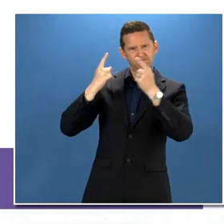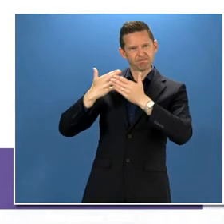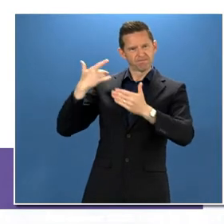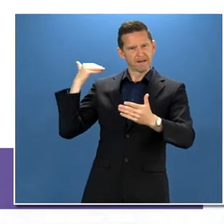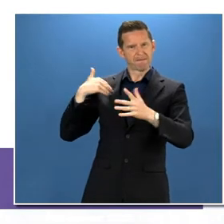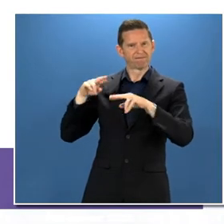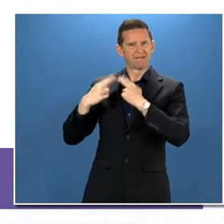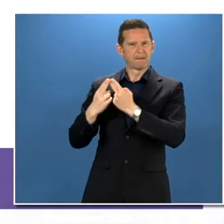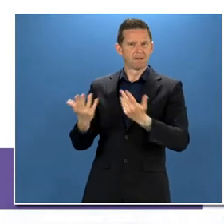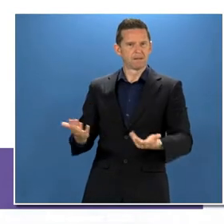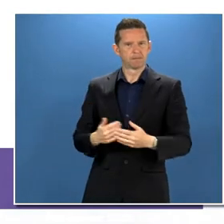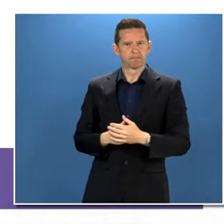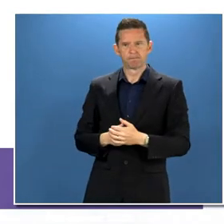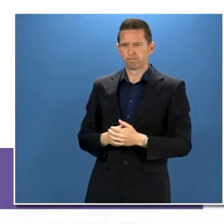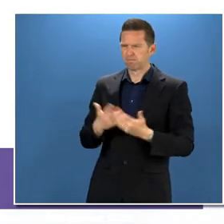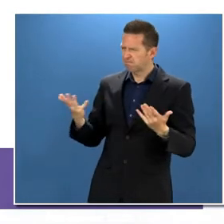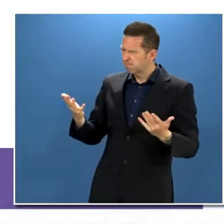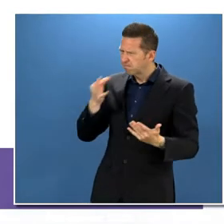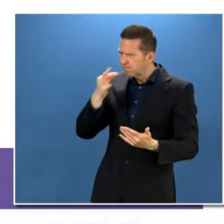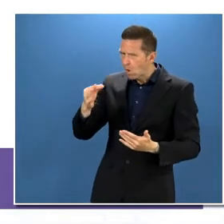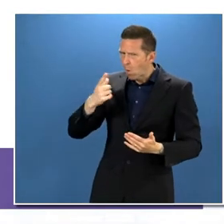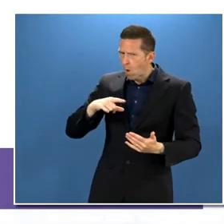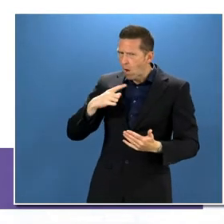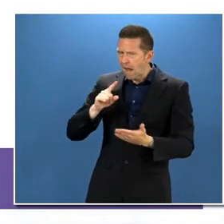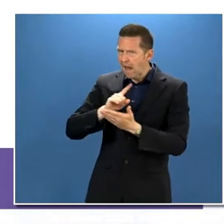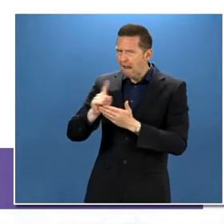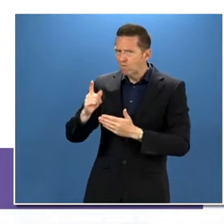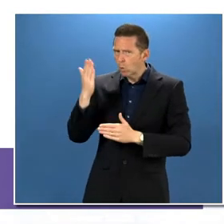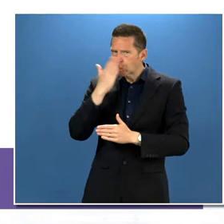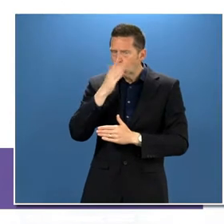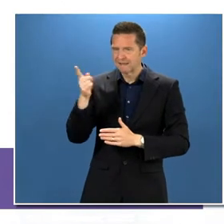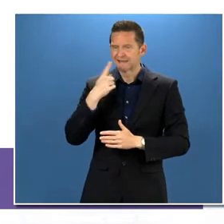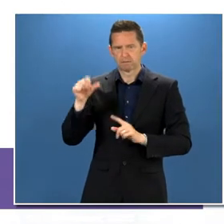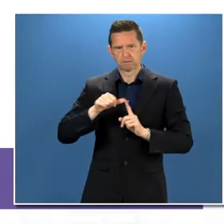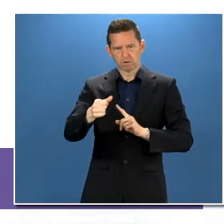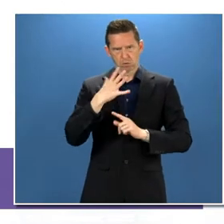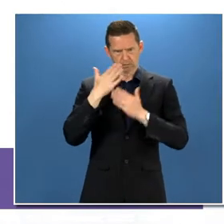Why after school did you think, "Well, my next step is to start to study medicine in Perth"?